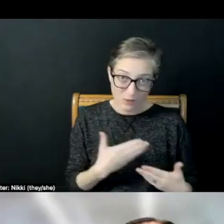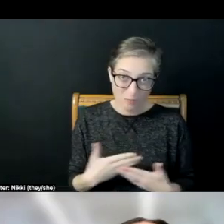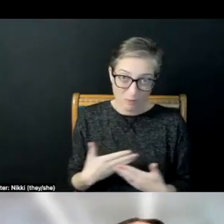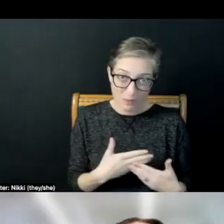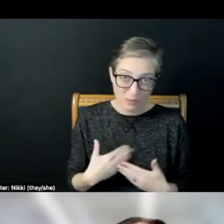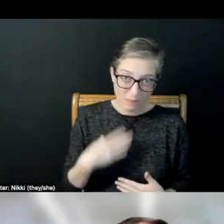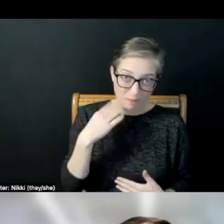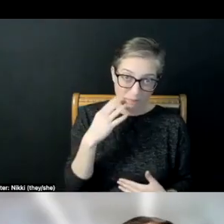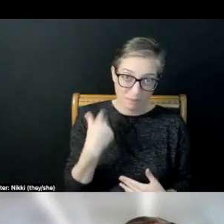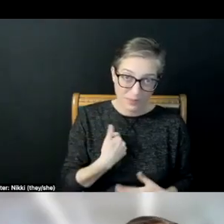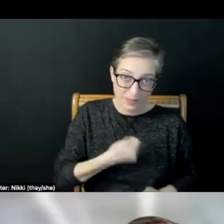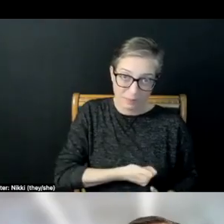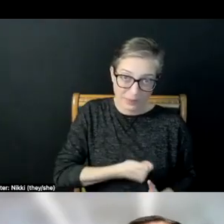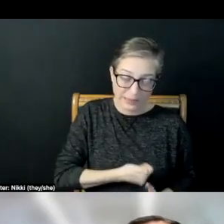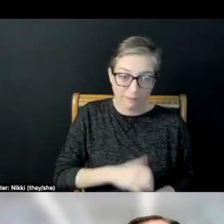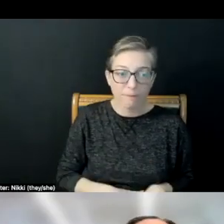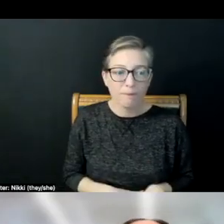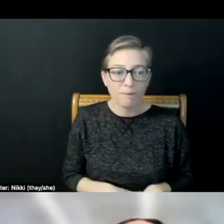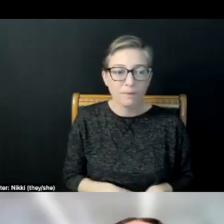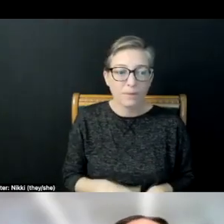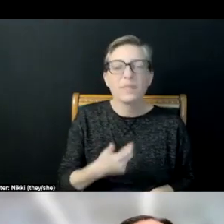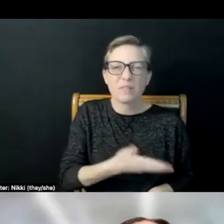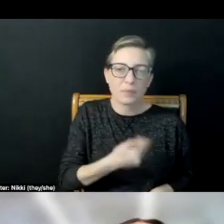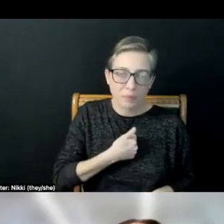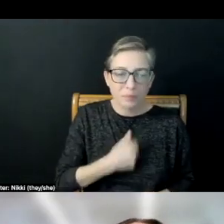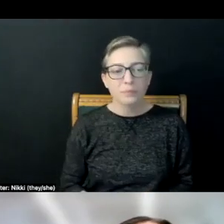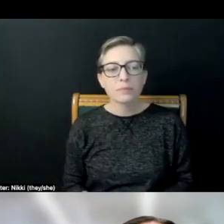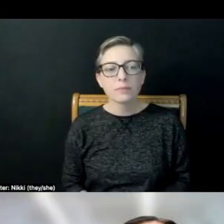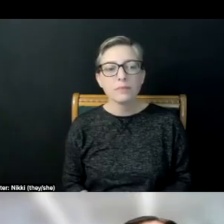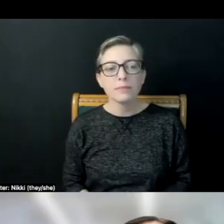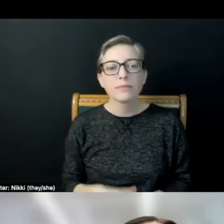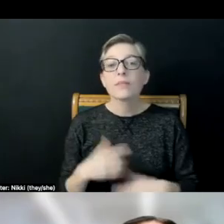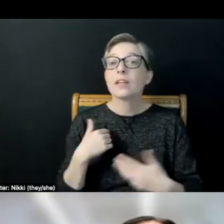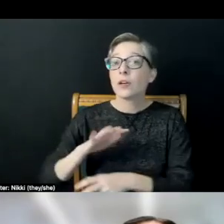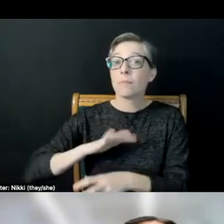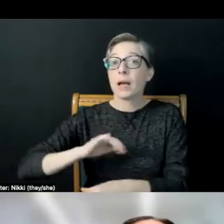But in addition to being here at Brandeis, I also do some statewide quality improvement,